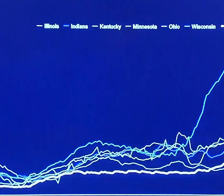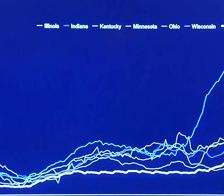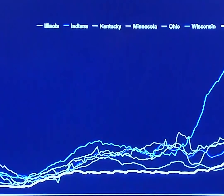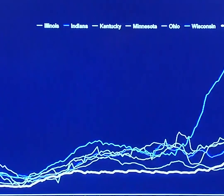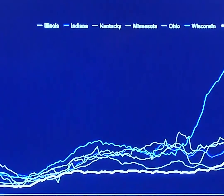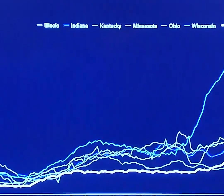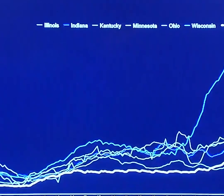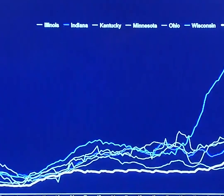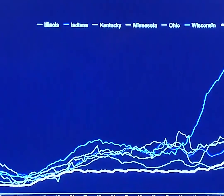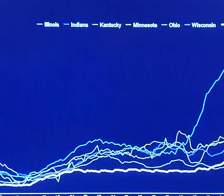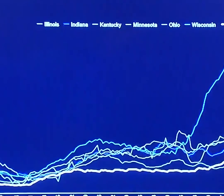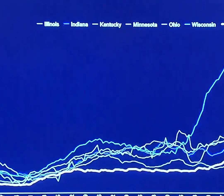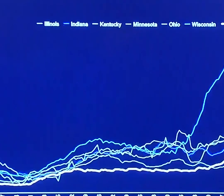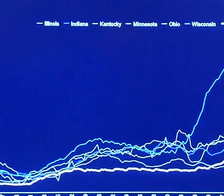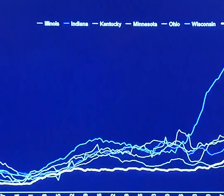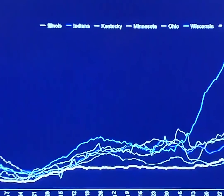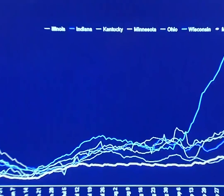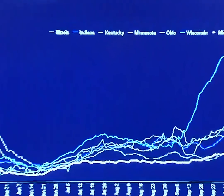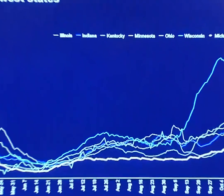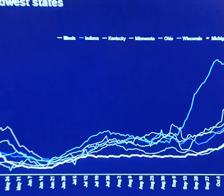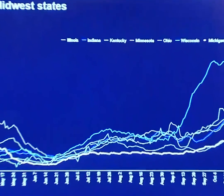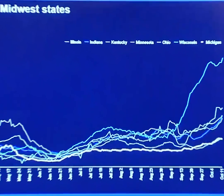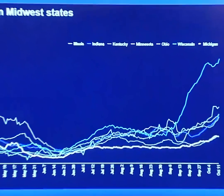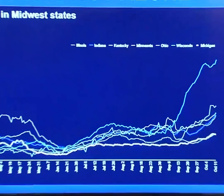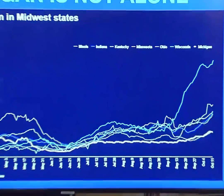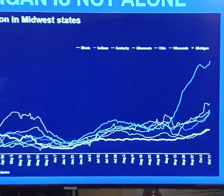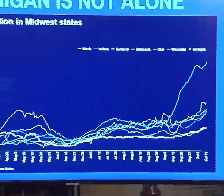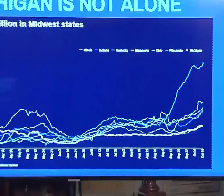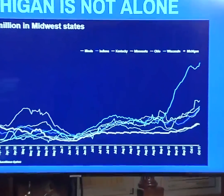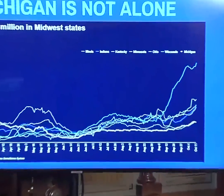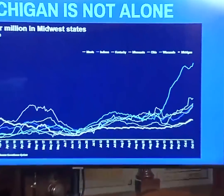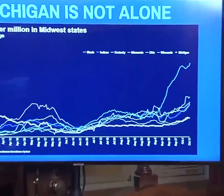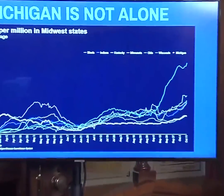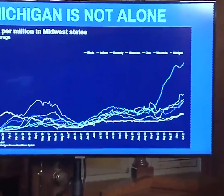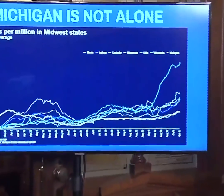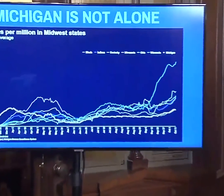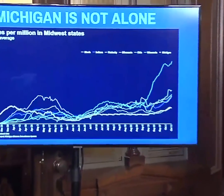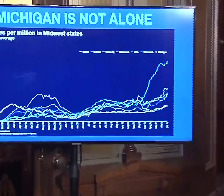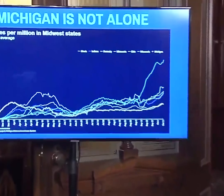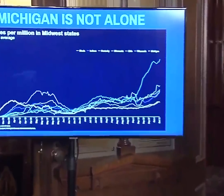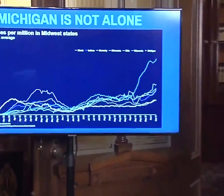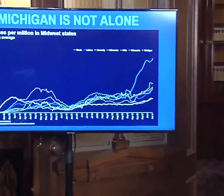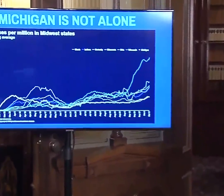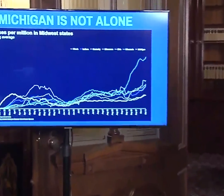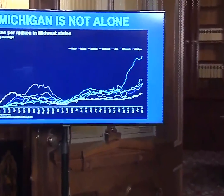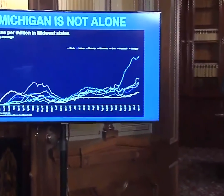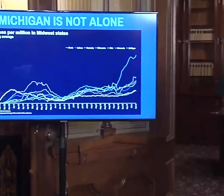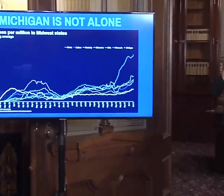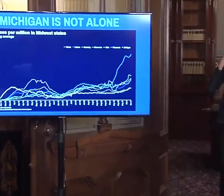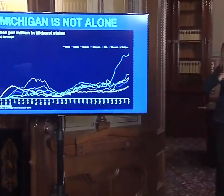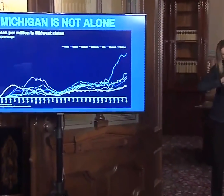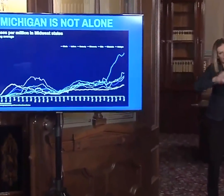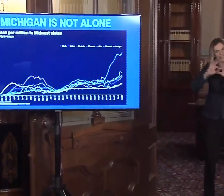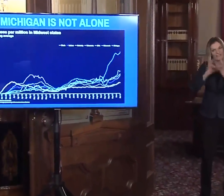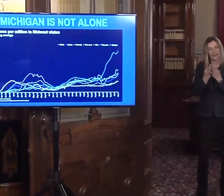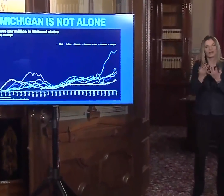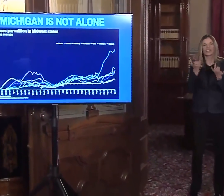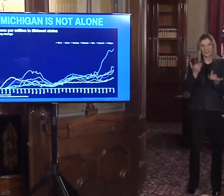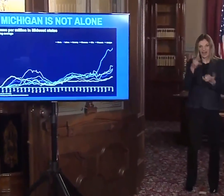OUR FATE VERY QUICKLY AS WELL. AND THAT'S WHAT WE ARE SO CONCERNED ABOUT. SO WHILE THE EXECUTIVE ORDERS